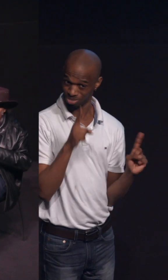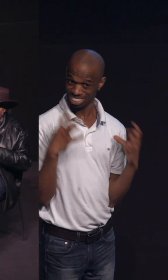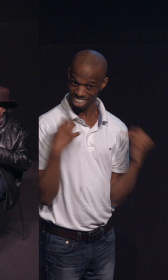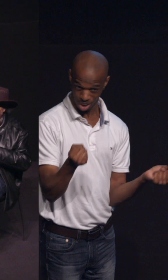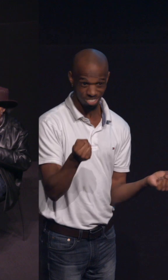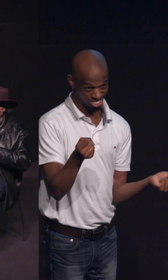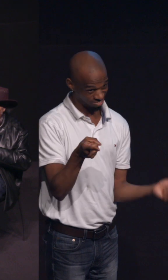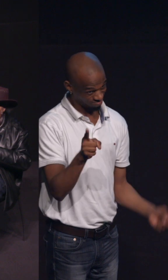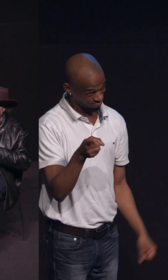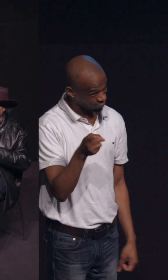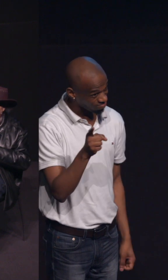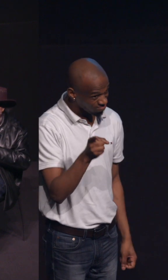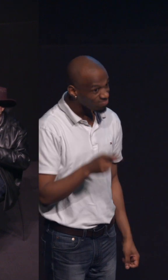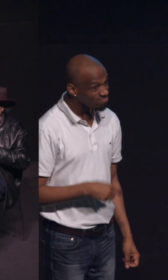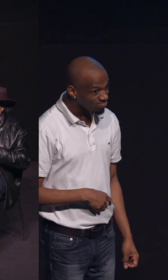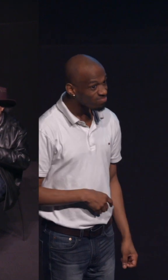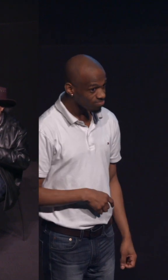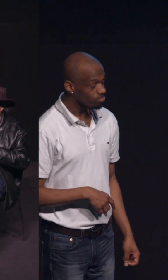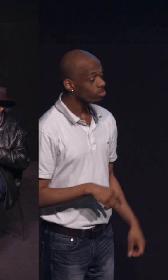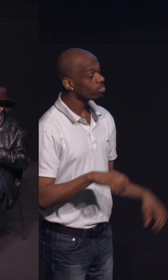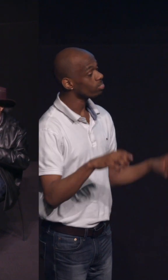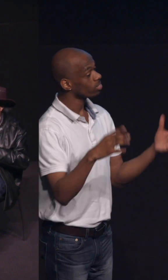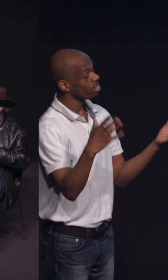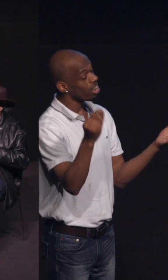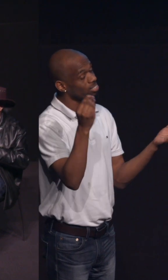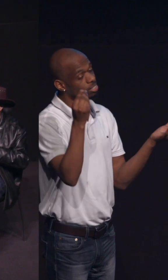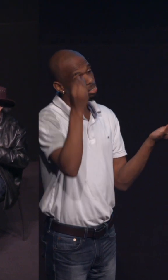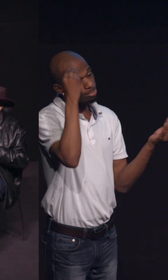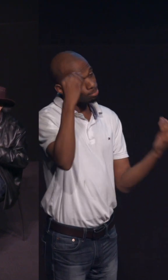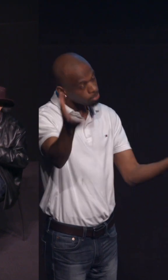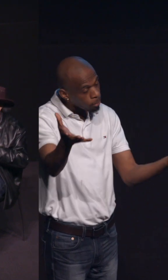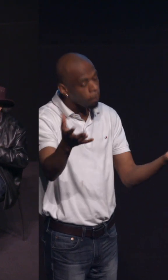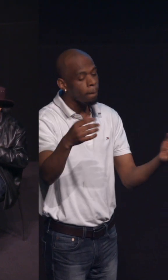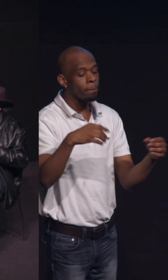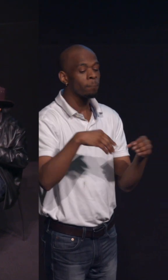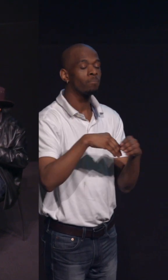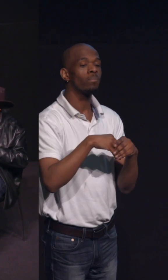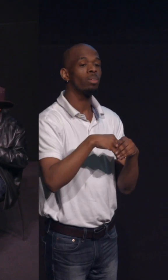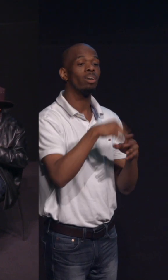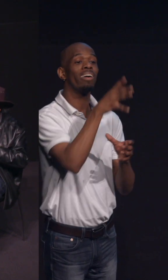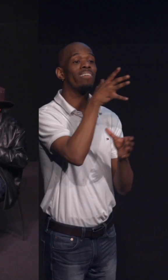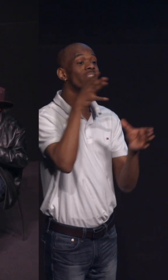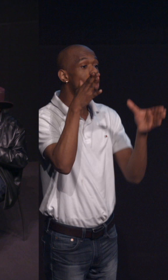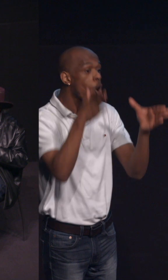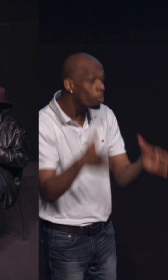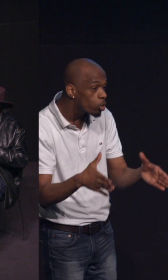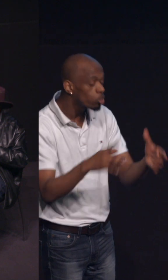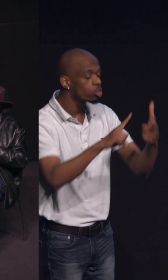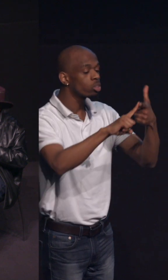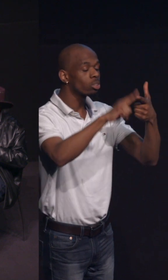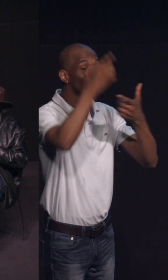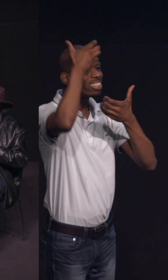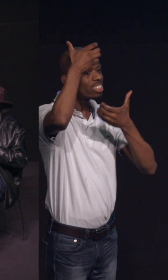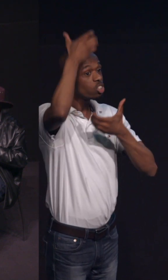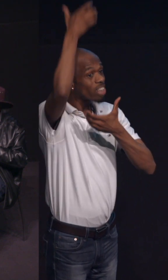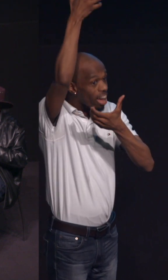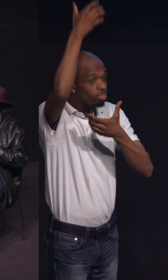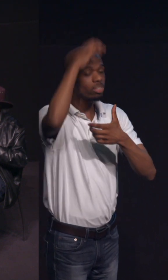Terry, too, is that for I--not forgetting too is that the farmers, the chefs, and the vintners,